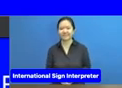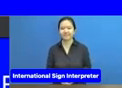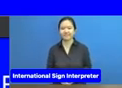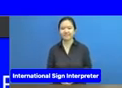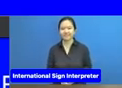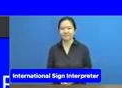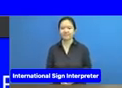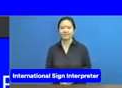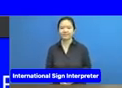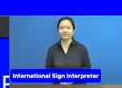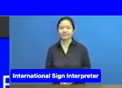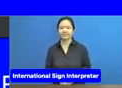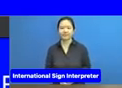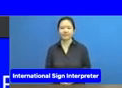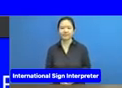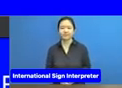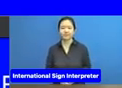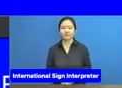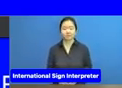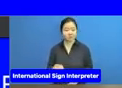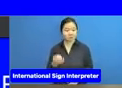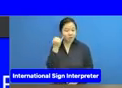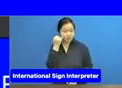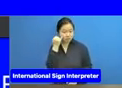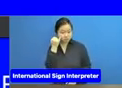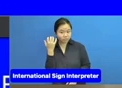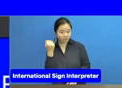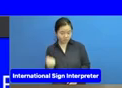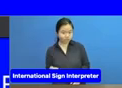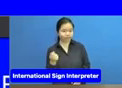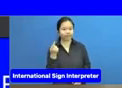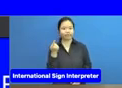on our website and you can also join our biweekly